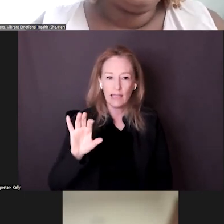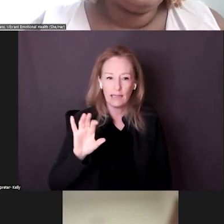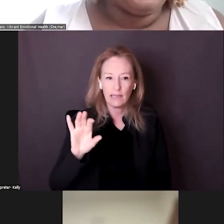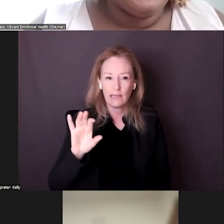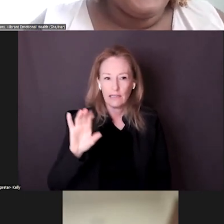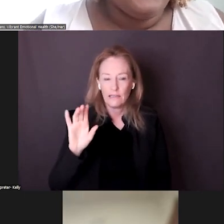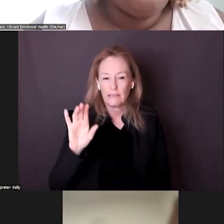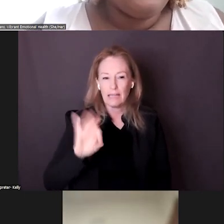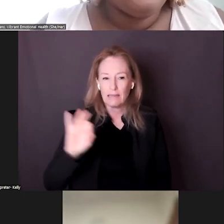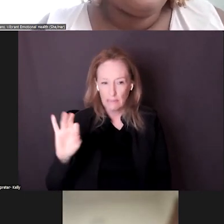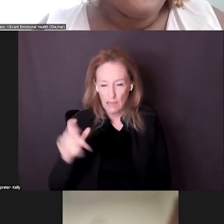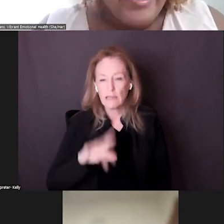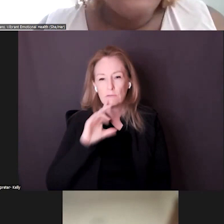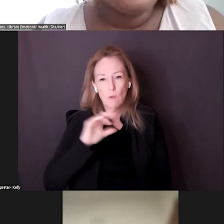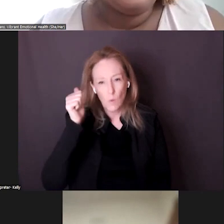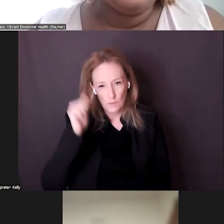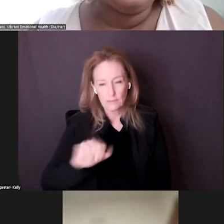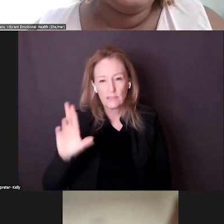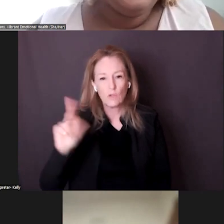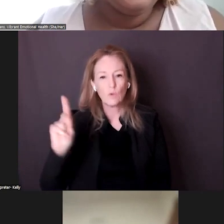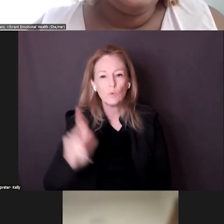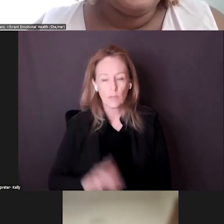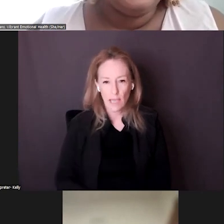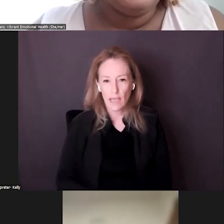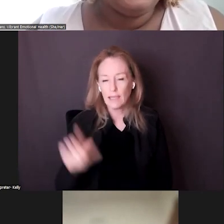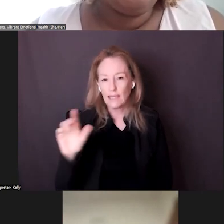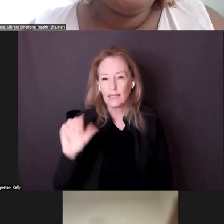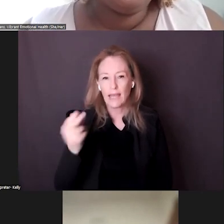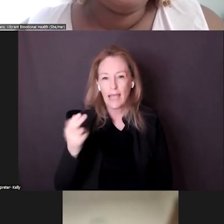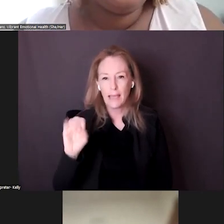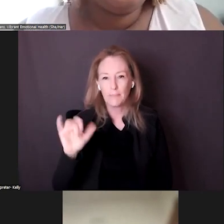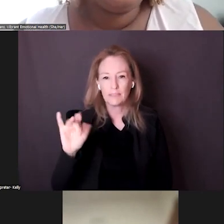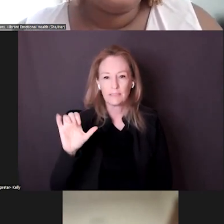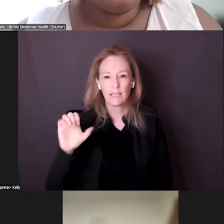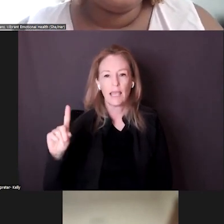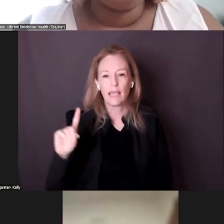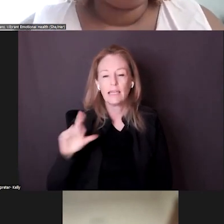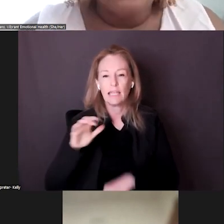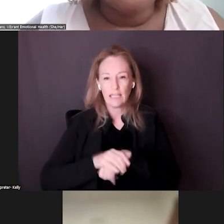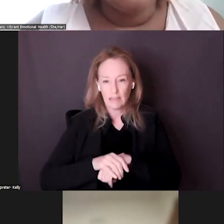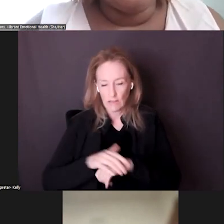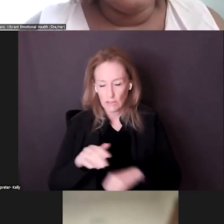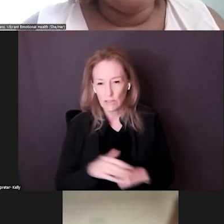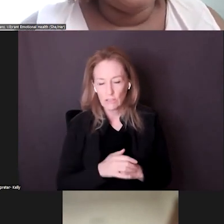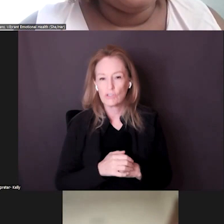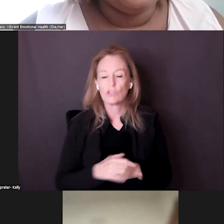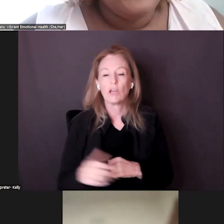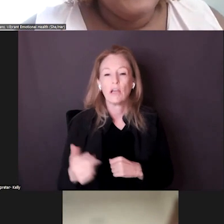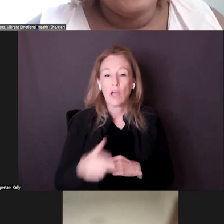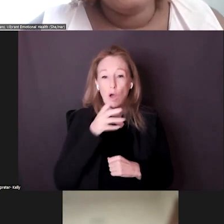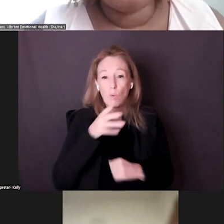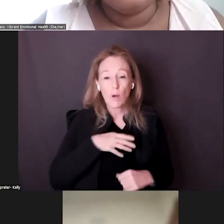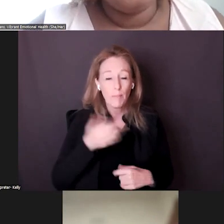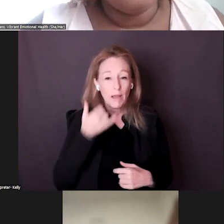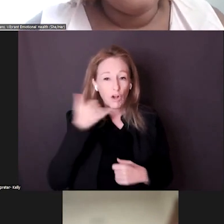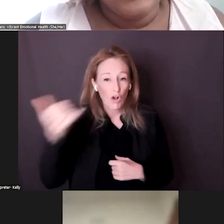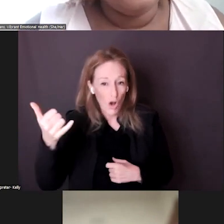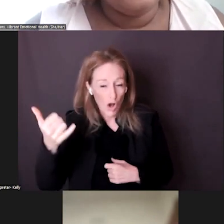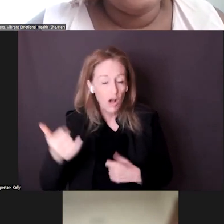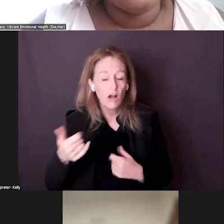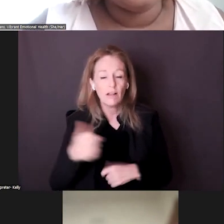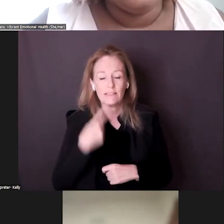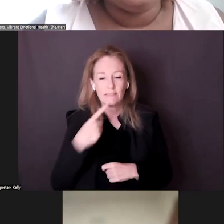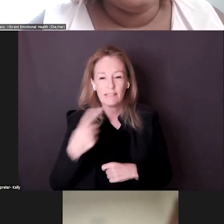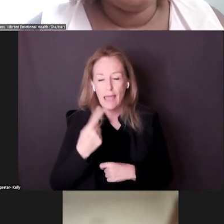(INDISCERNIBLE) CALLED TO REPORT A BURGLAR AND